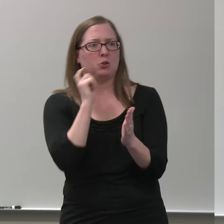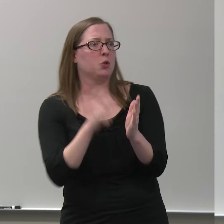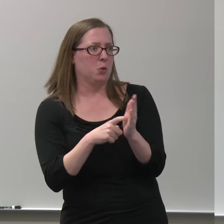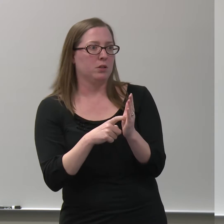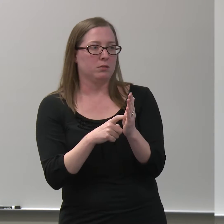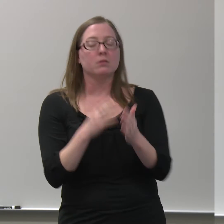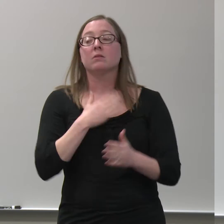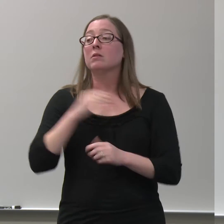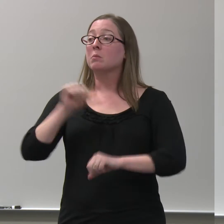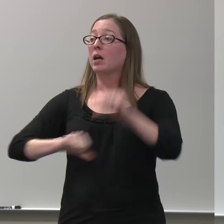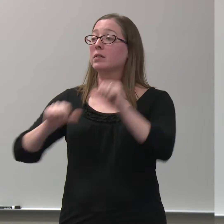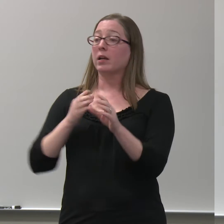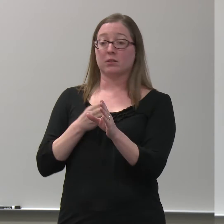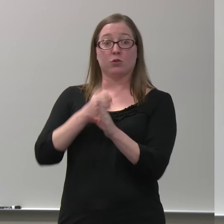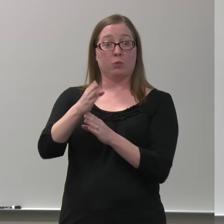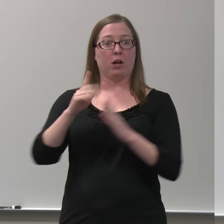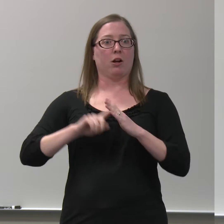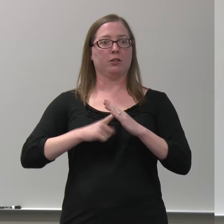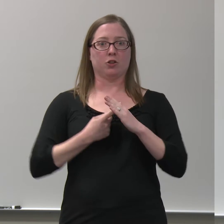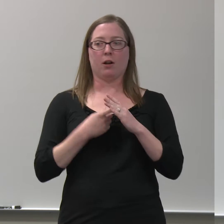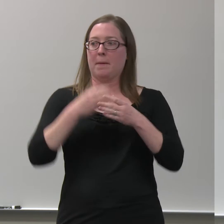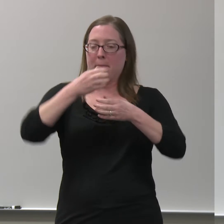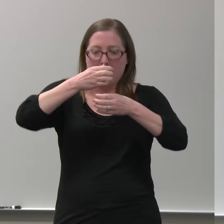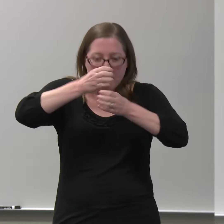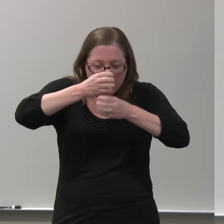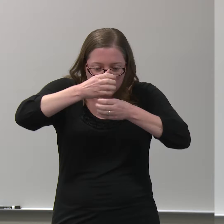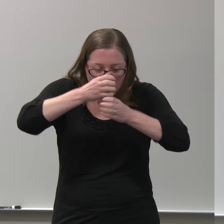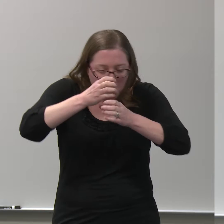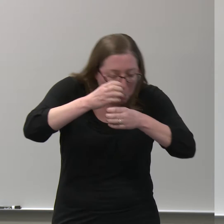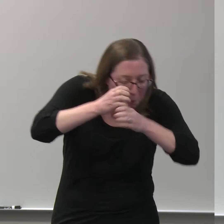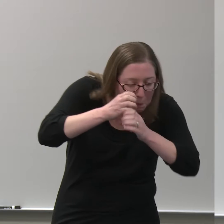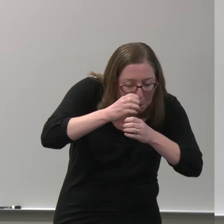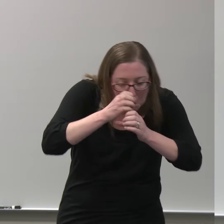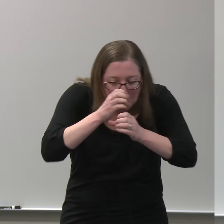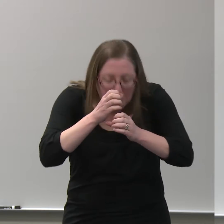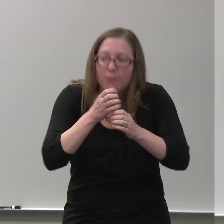looking at things through the microscope, and I still do that today,